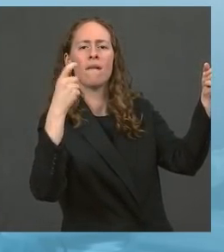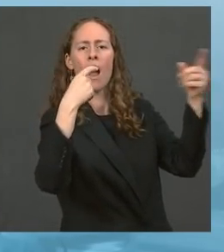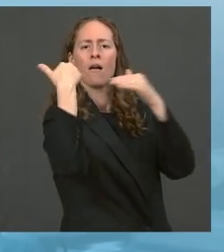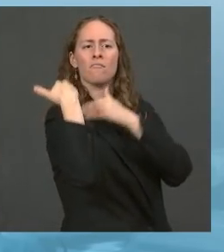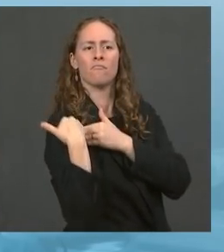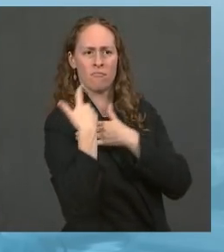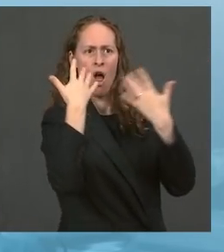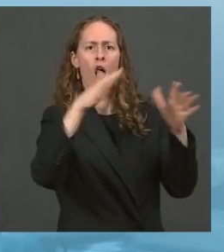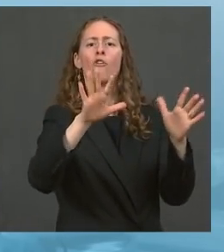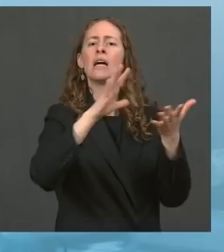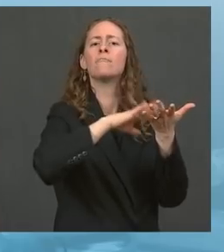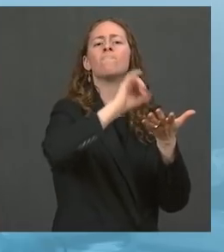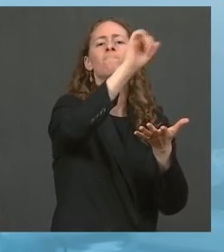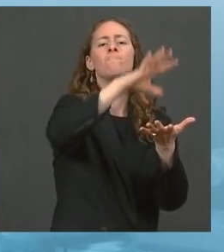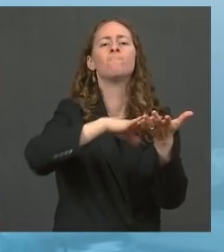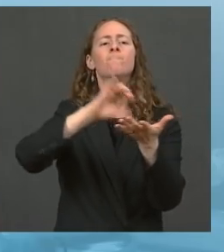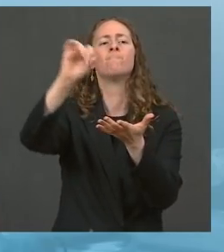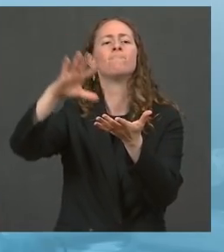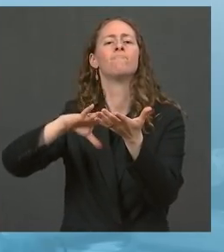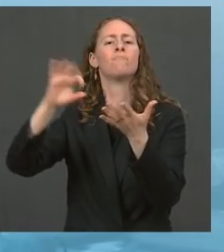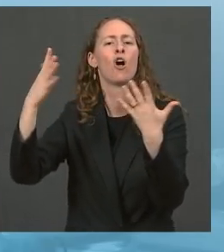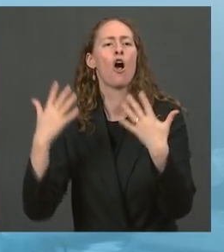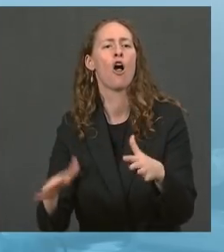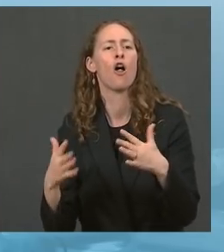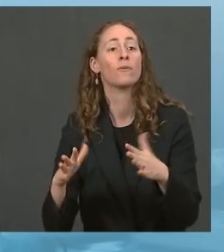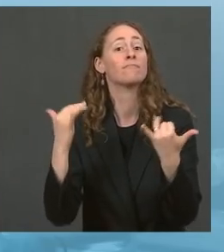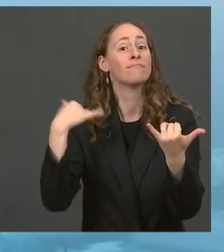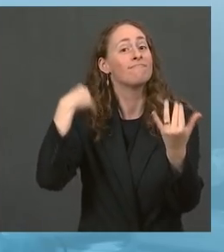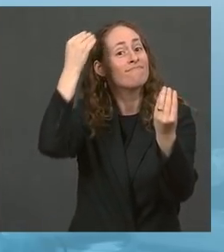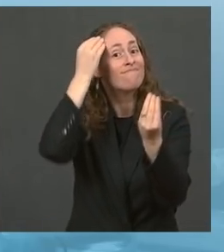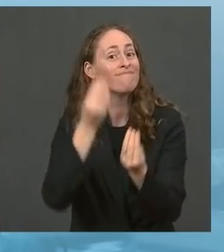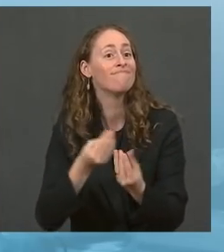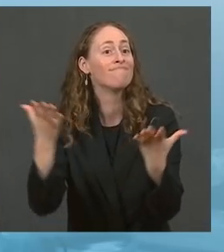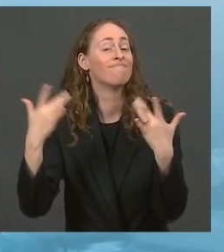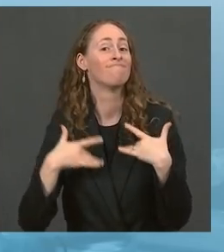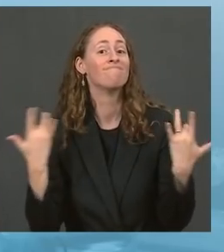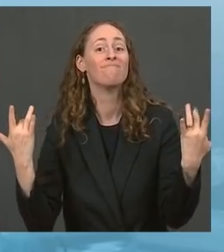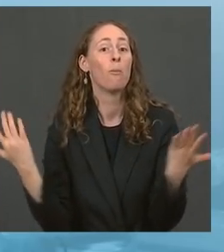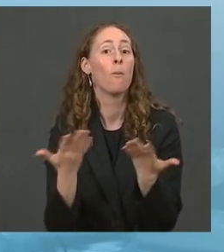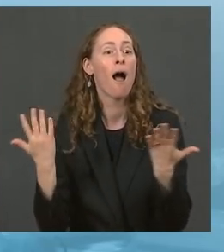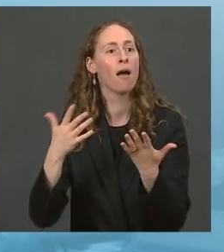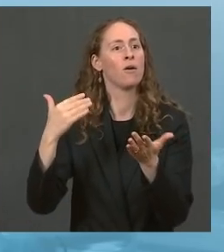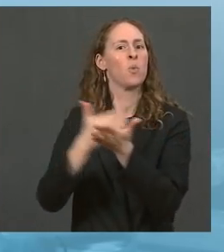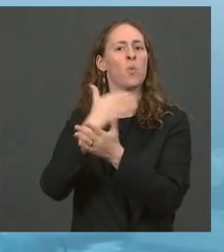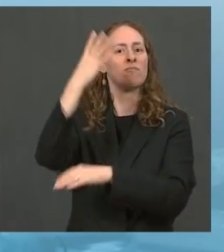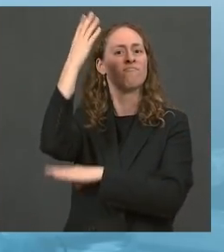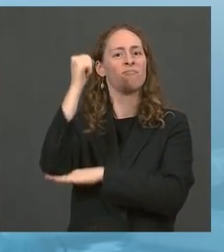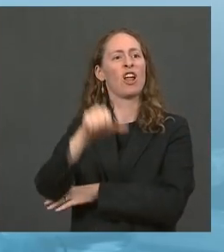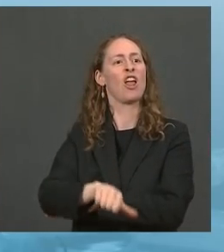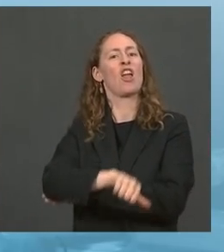Today, I'm announcing another historic commitment. The United States is buying another half billion doses